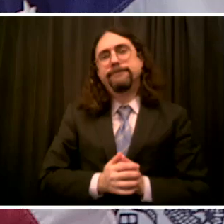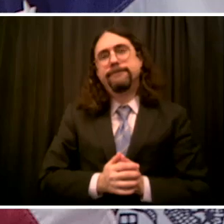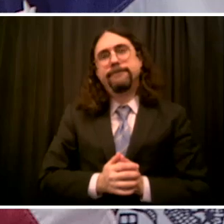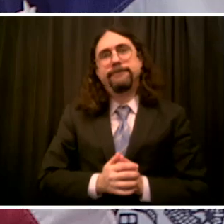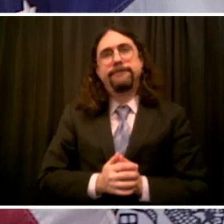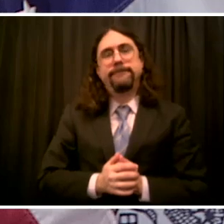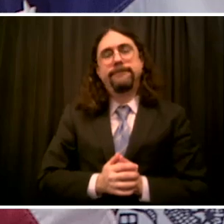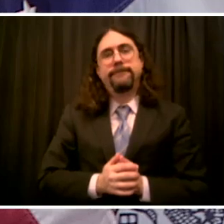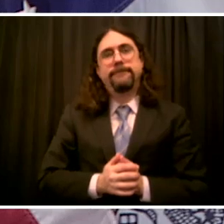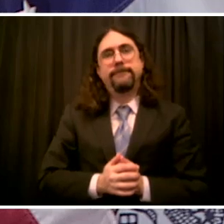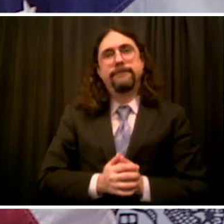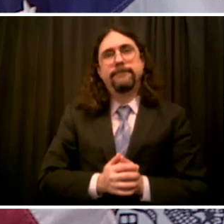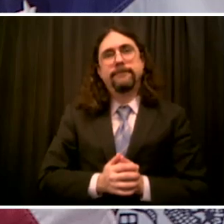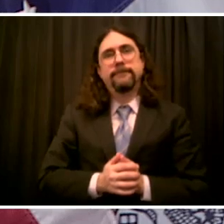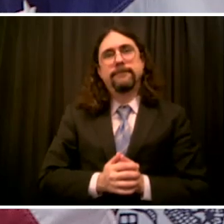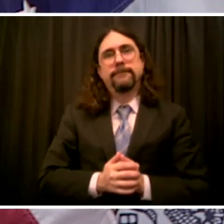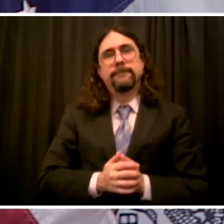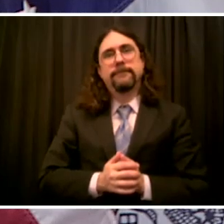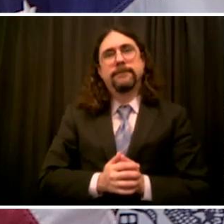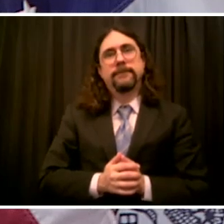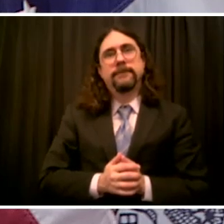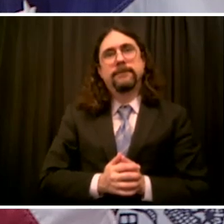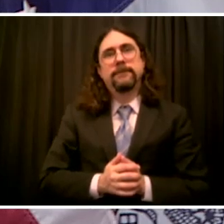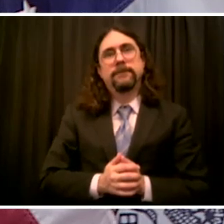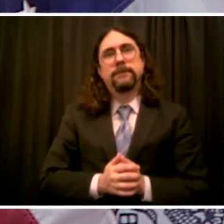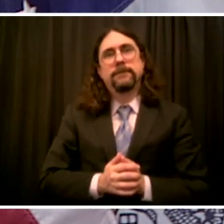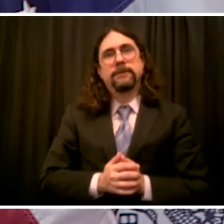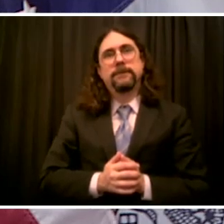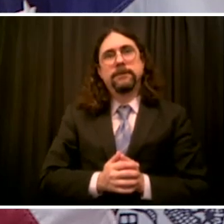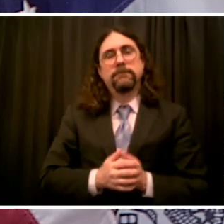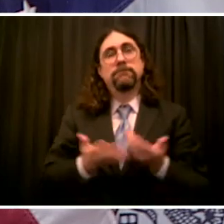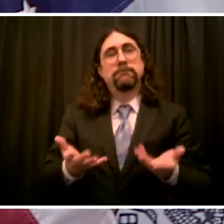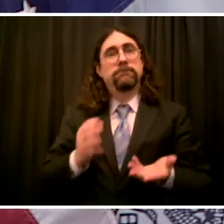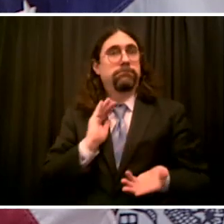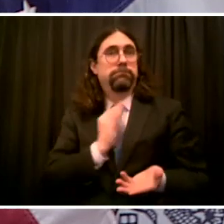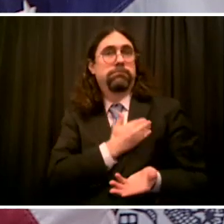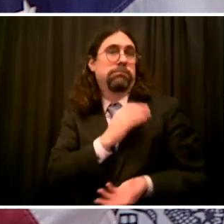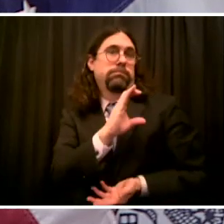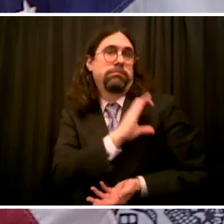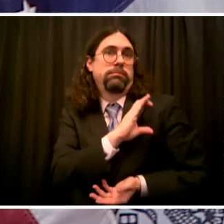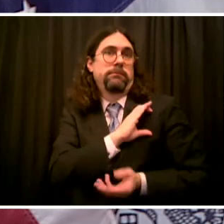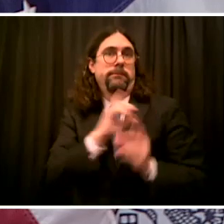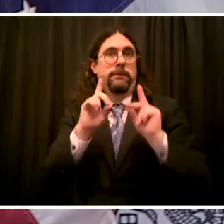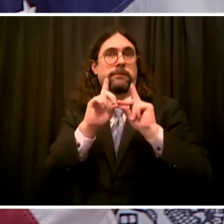ALTHOUGH WE HAVE A DDPI THAT LIKE THE REST OF THE DEPARTMENT IS